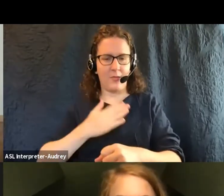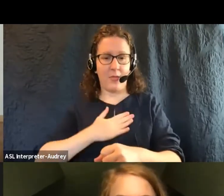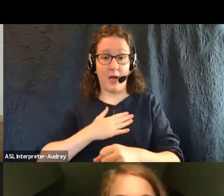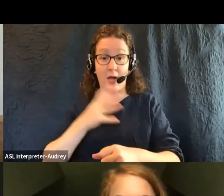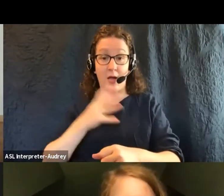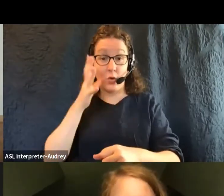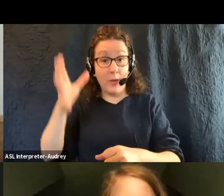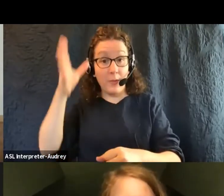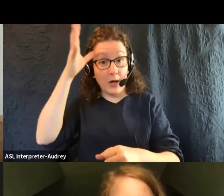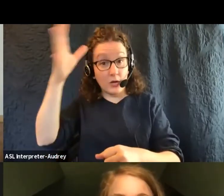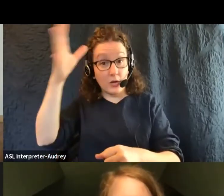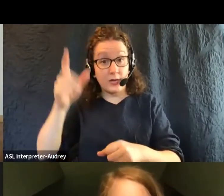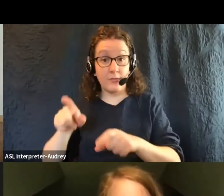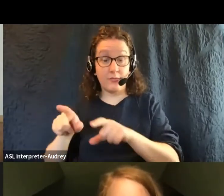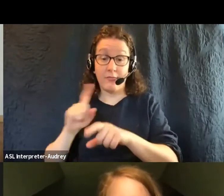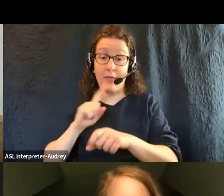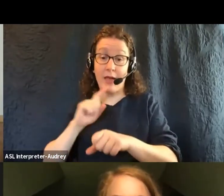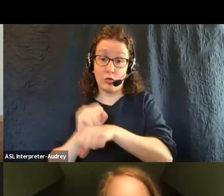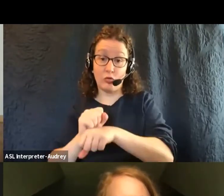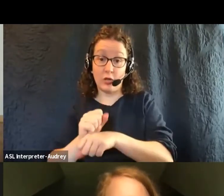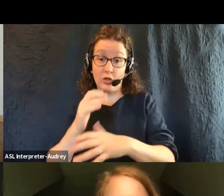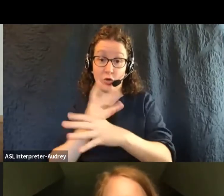actually German as well.